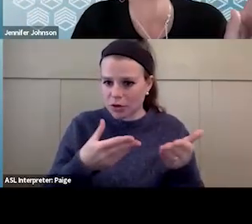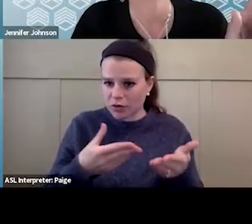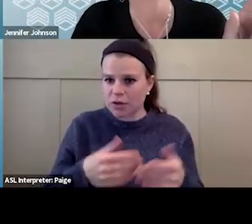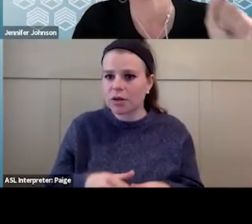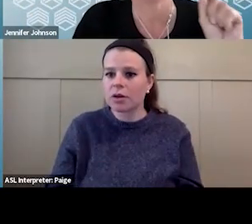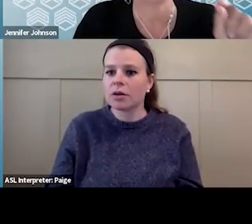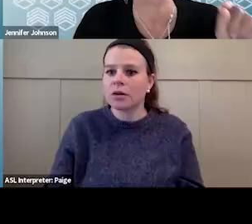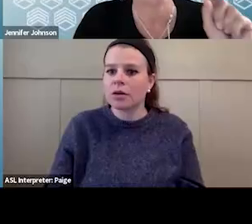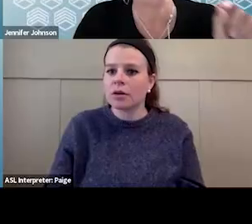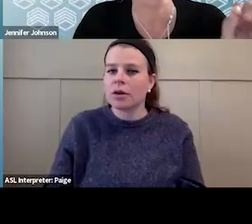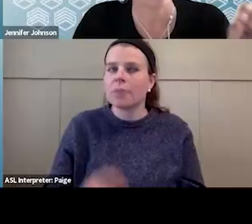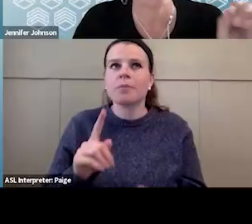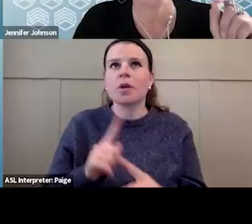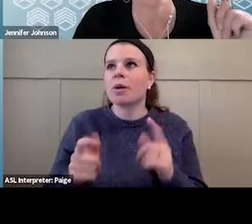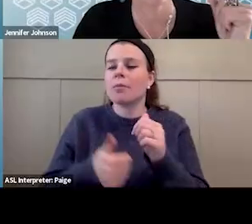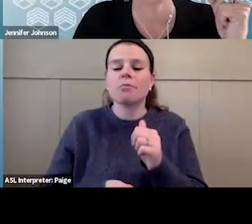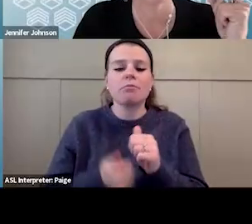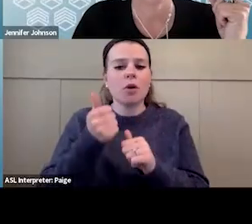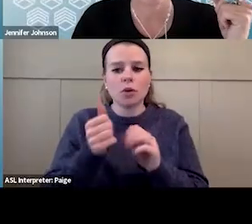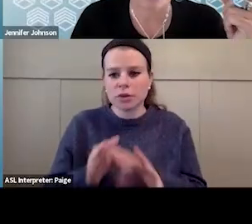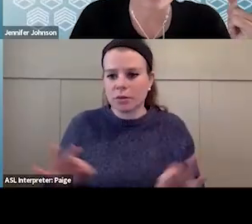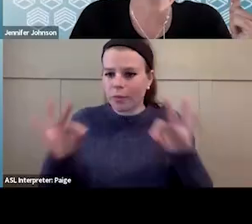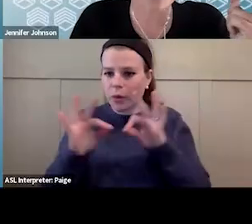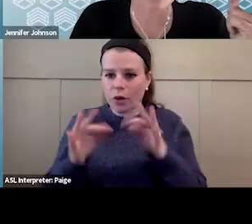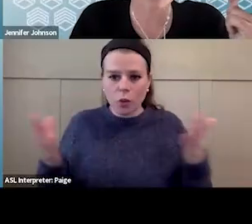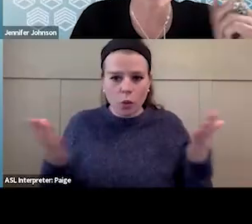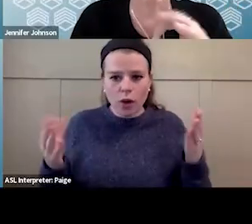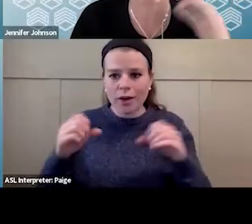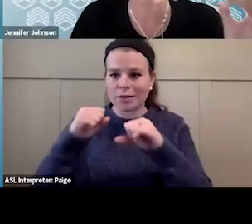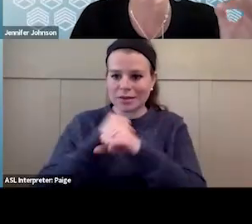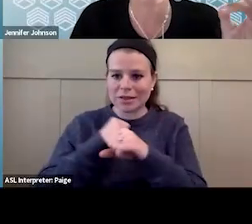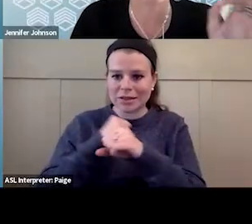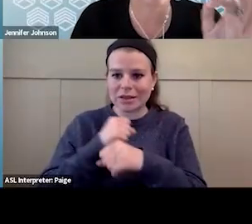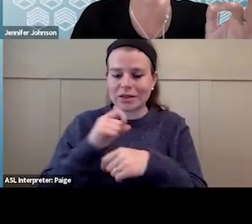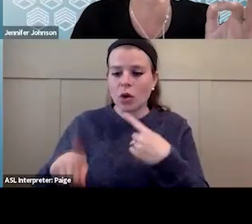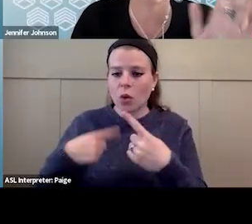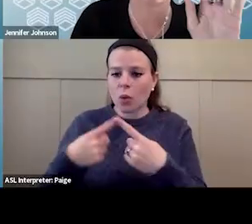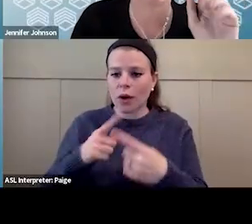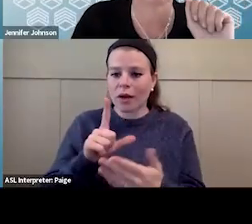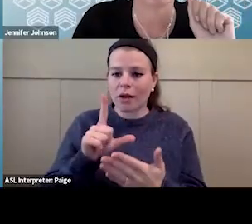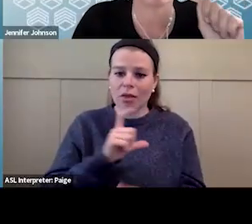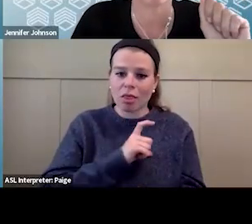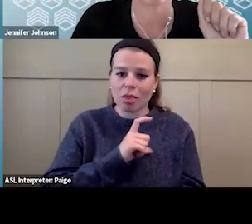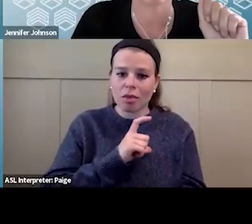The most important thing is the statistic that when law enforcement retire, they live for five years.